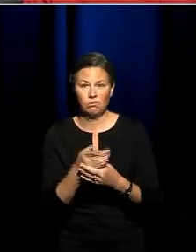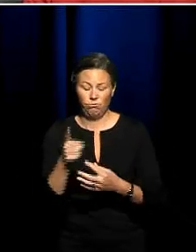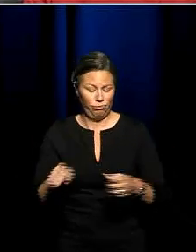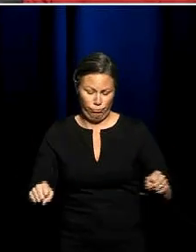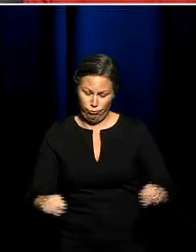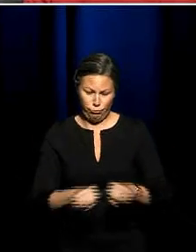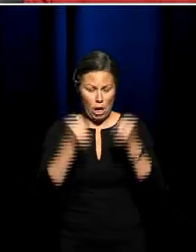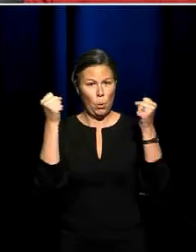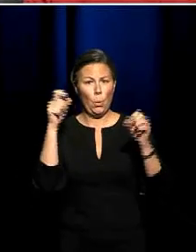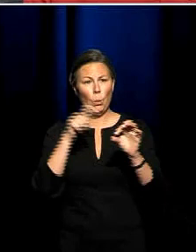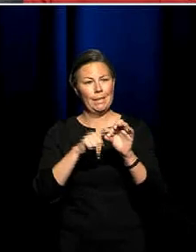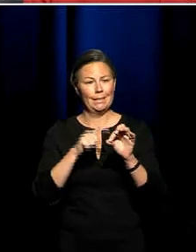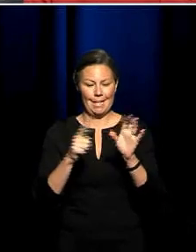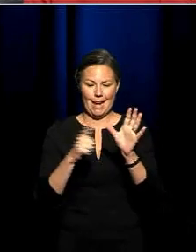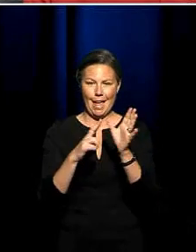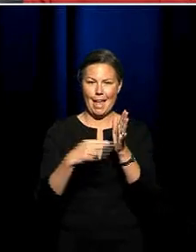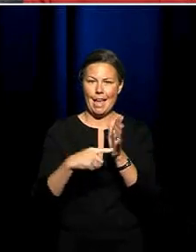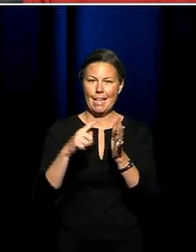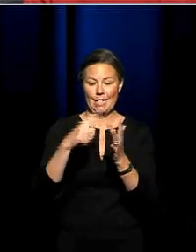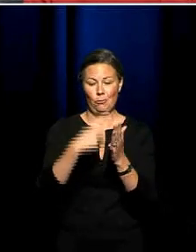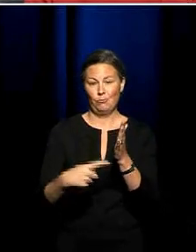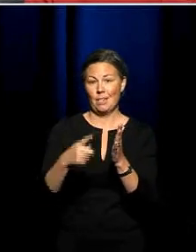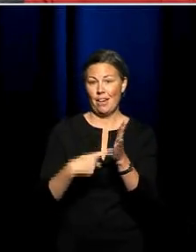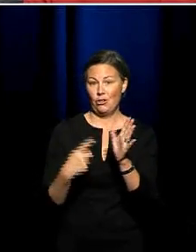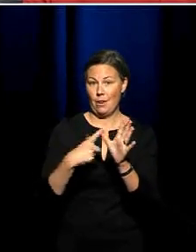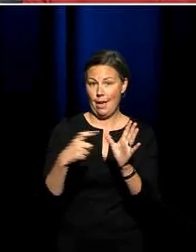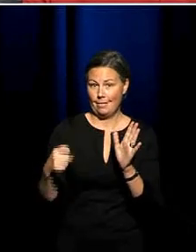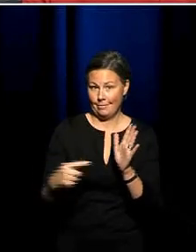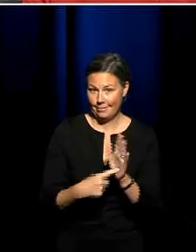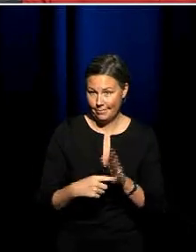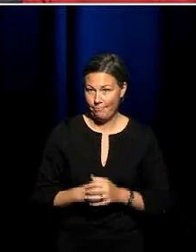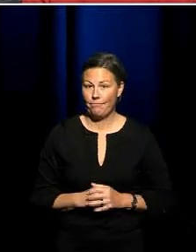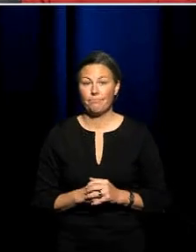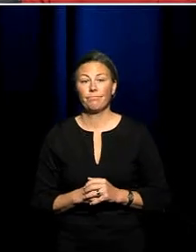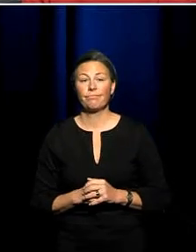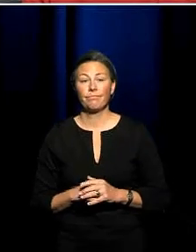Queensland Anti-Discrimination Act of 1991. The tribunal ordered the state of